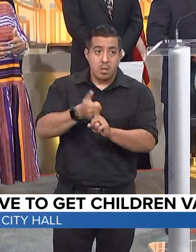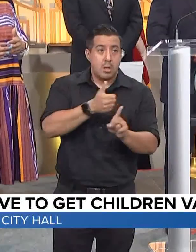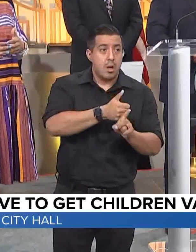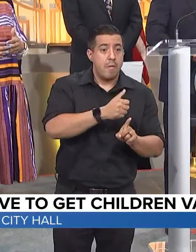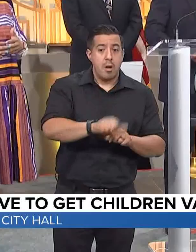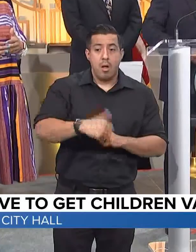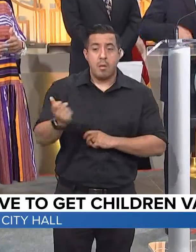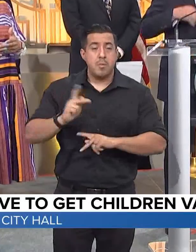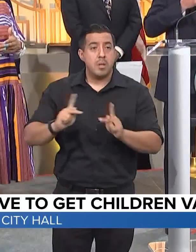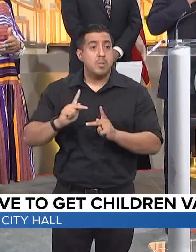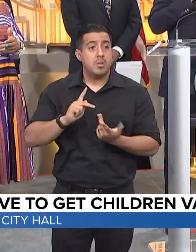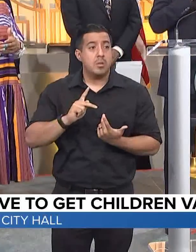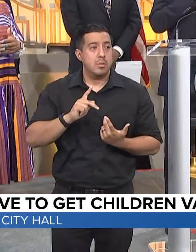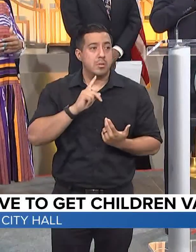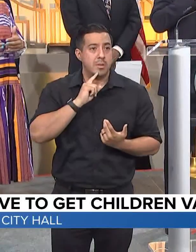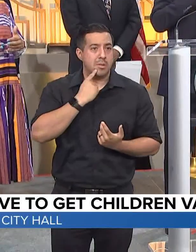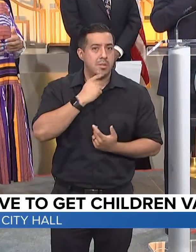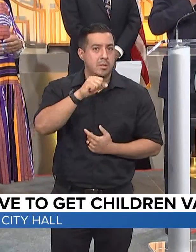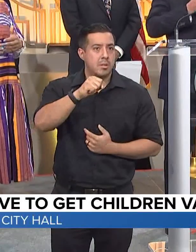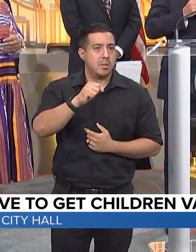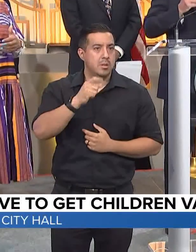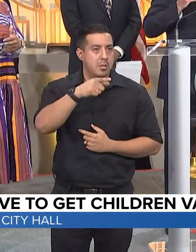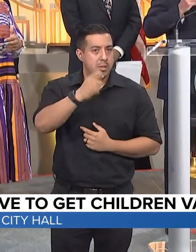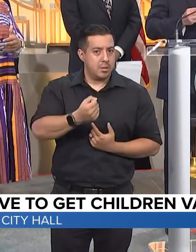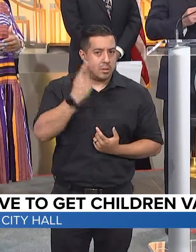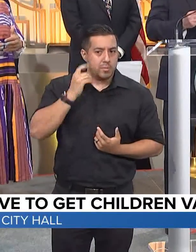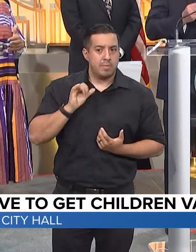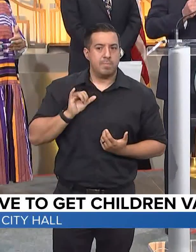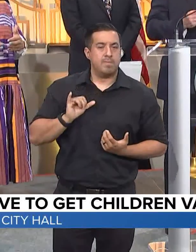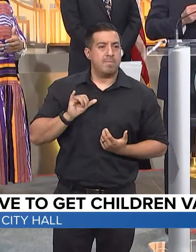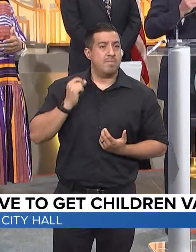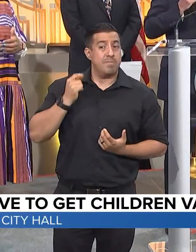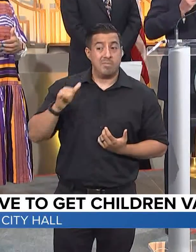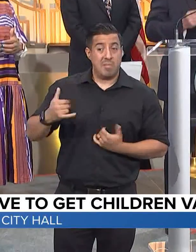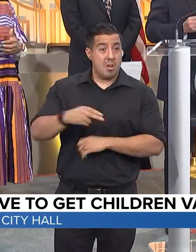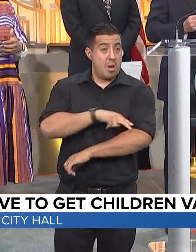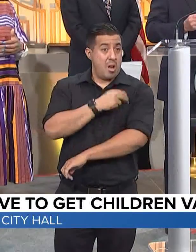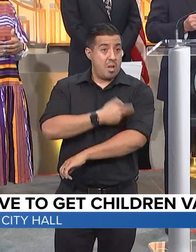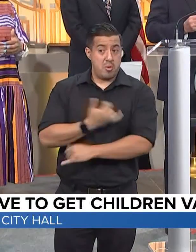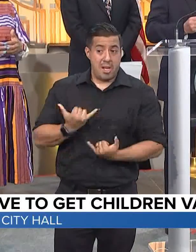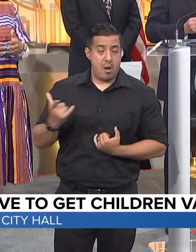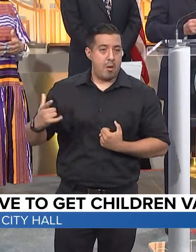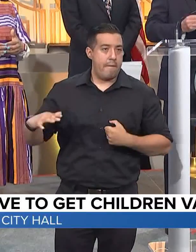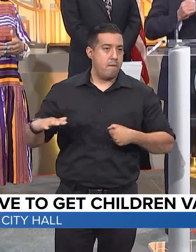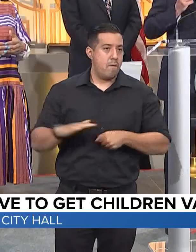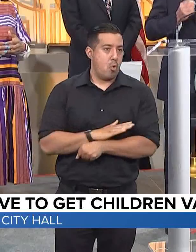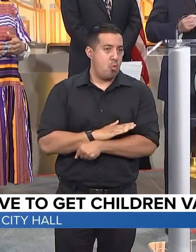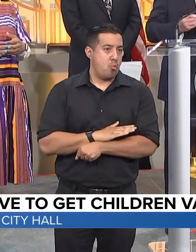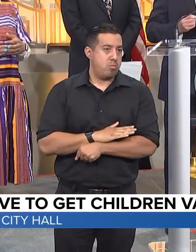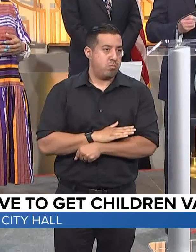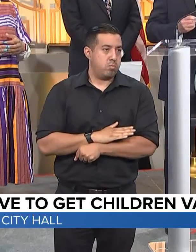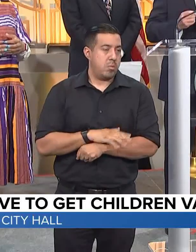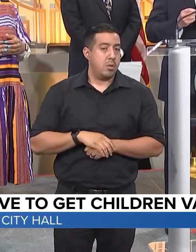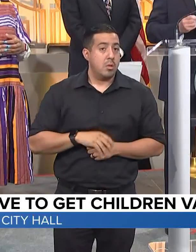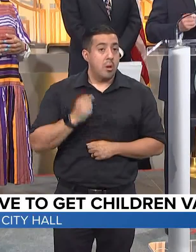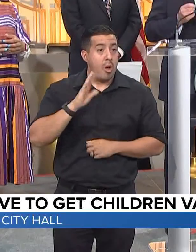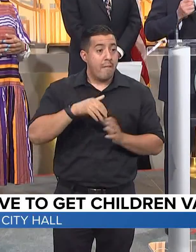and others is vitally important. That you understand the hospitals right now are full. The emerging departments are holding